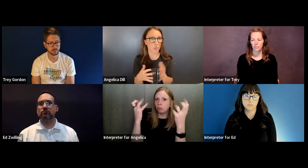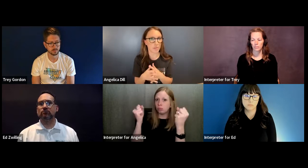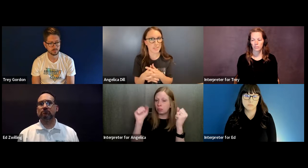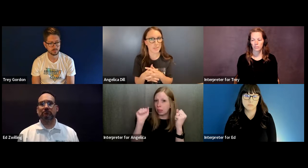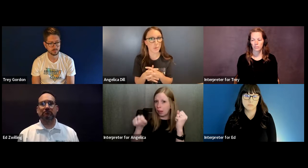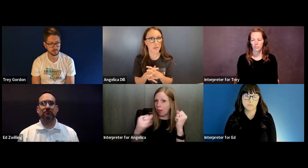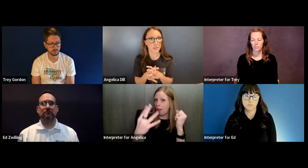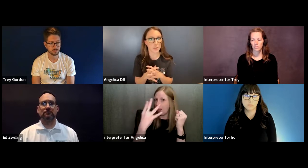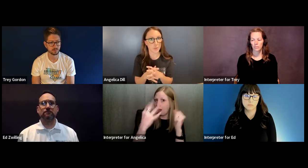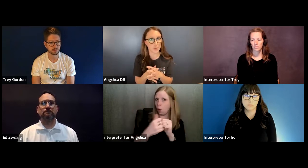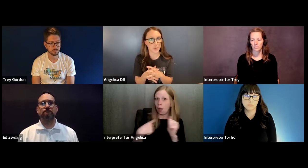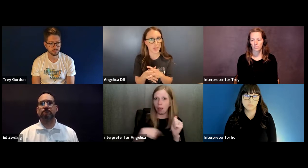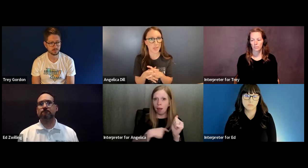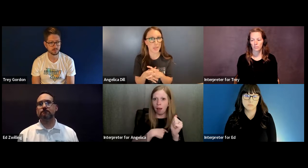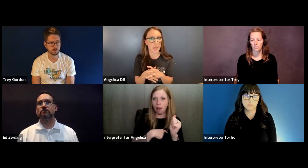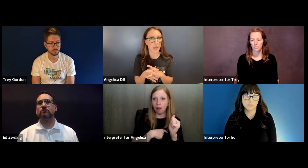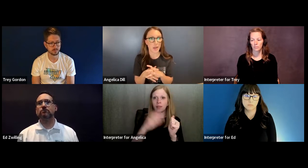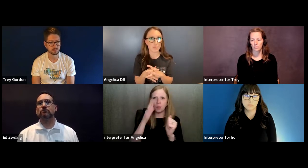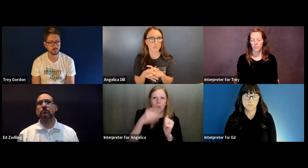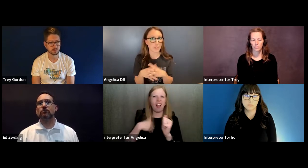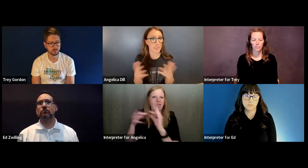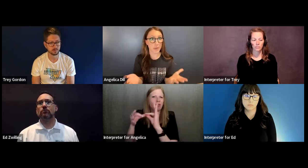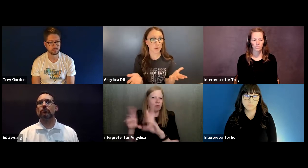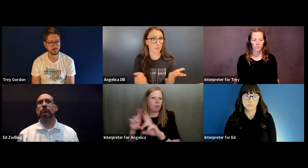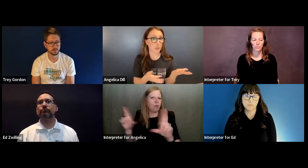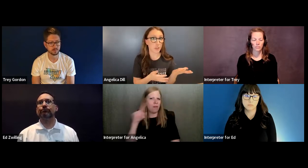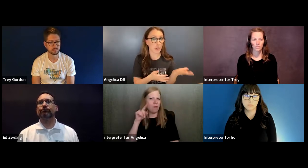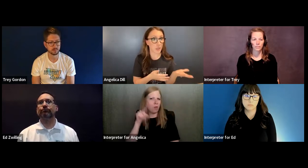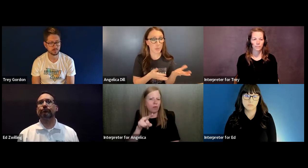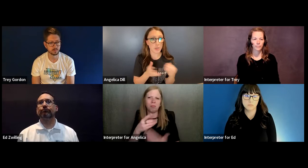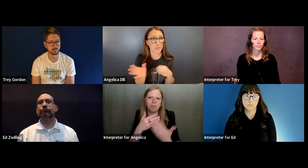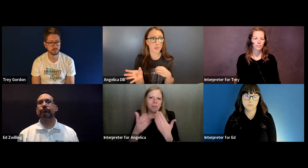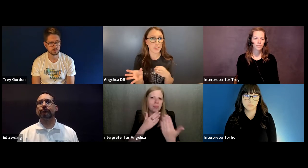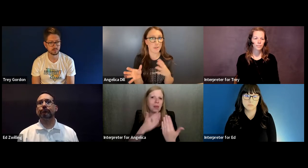with us and we'll have an interpreter ready it doesn't matter if you're a hearing person or deaf